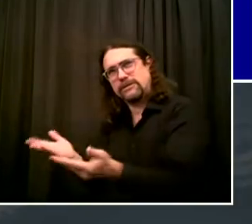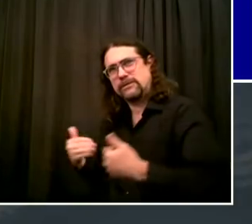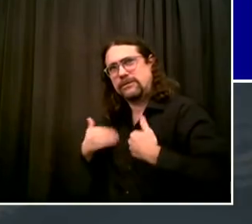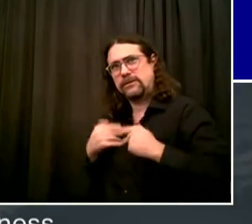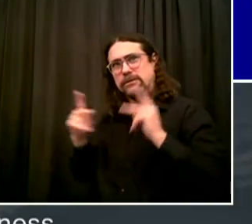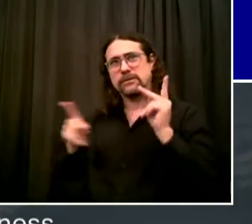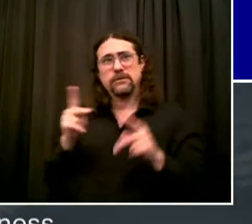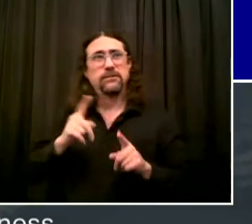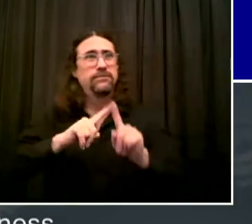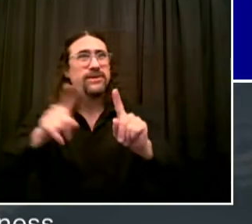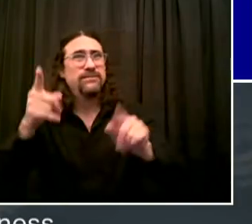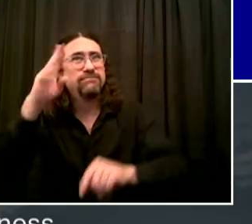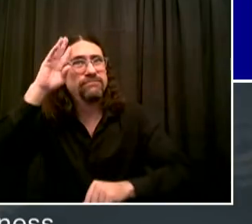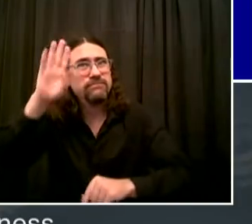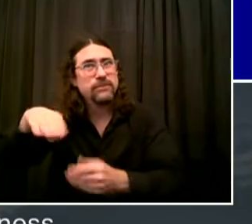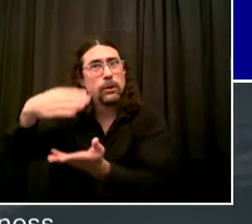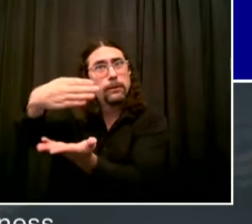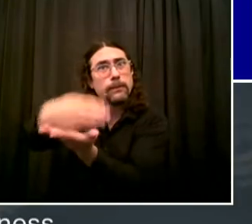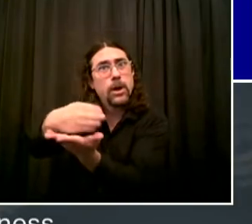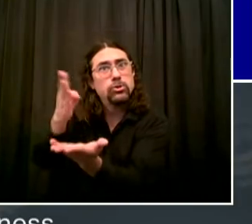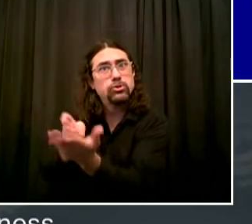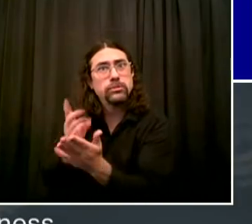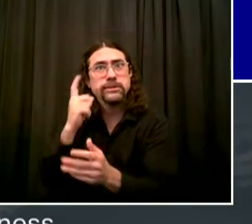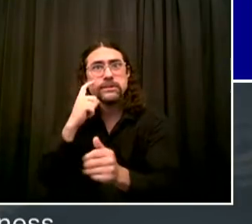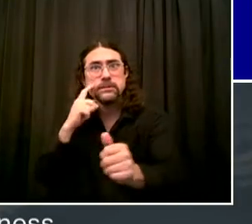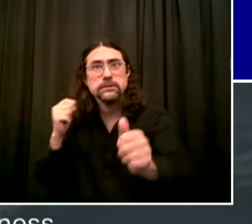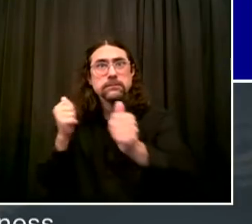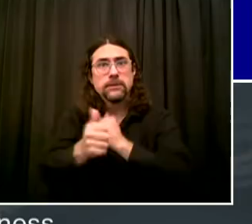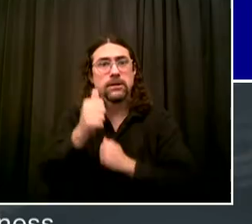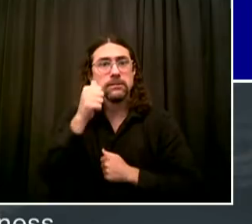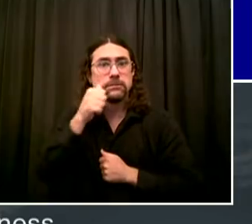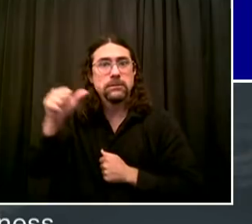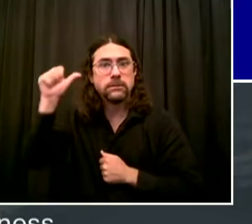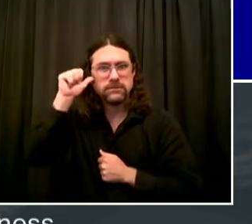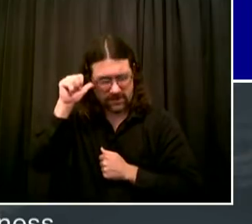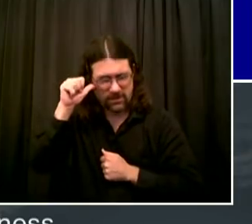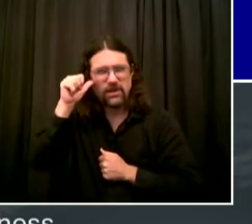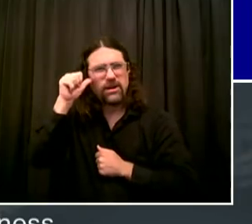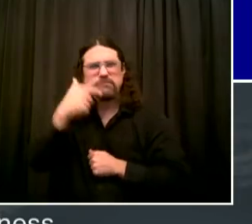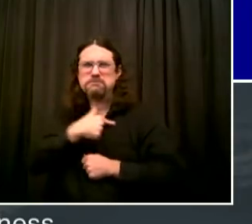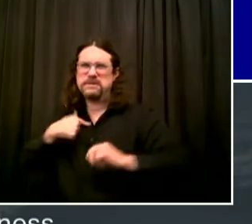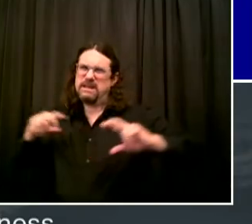WORKING WITH THE CITY COUNCL I THAT PRIORITIZES YOUNG PEOPLE, $115 MILLION